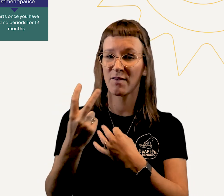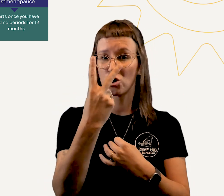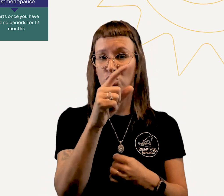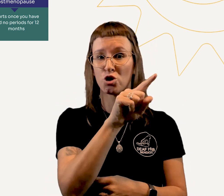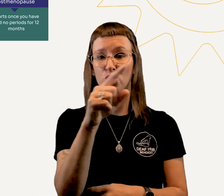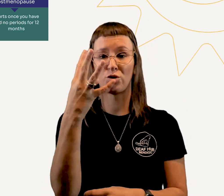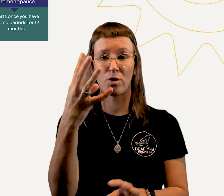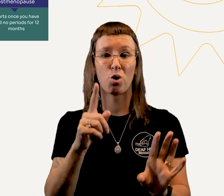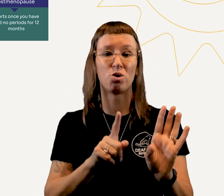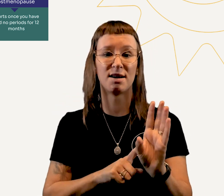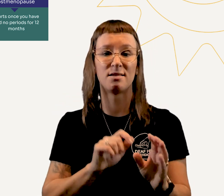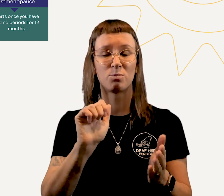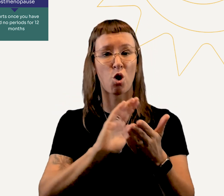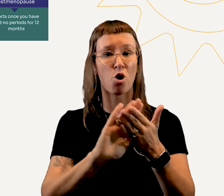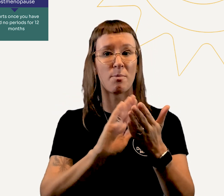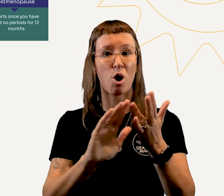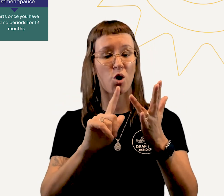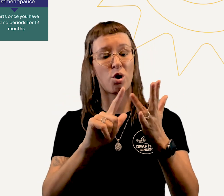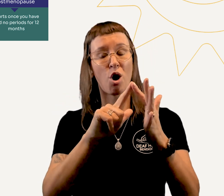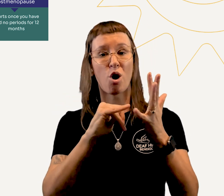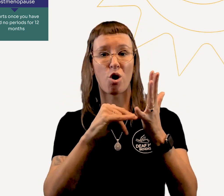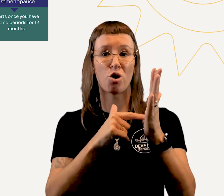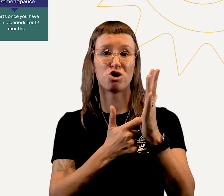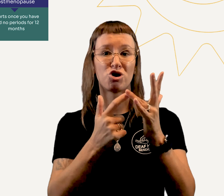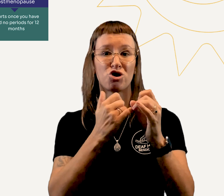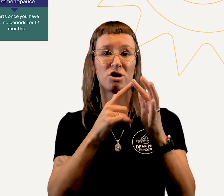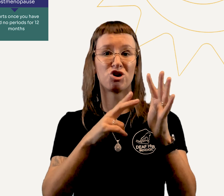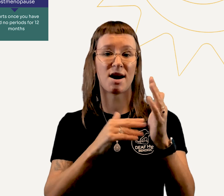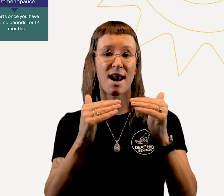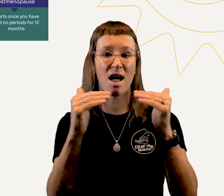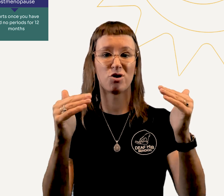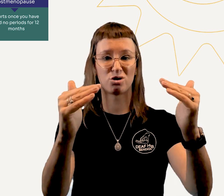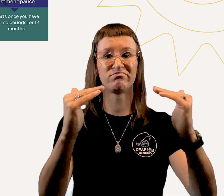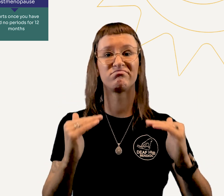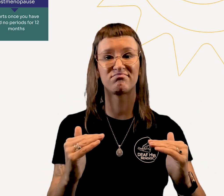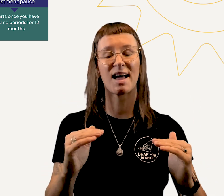female hormone, drops to its lowest around 2-4 years after your final period and stays low.